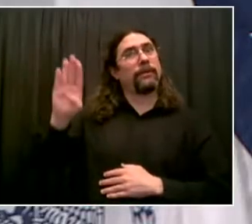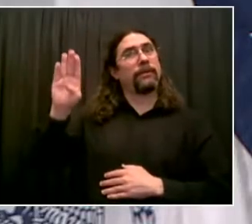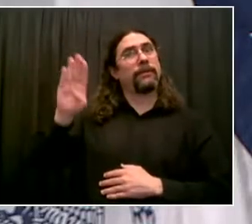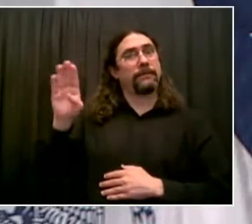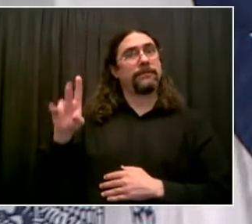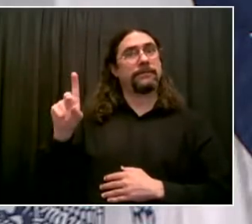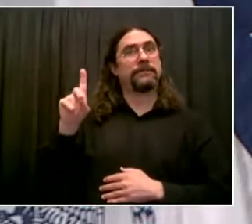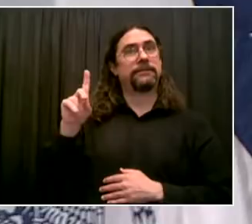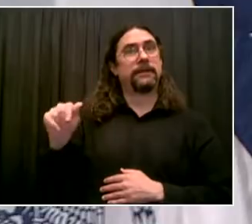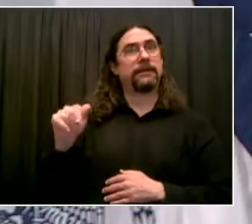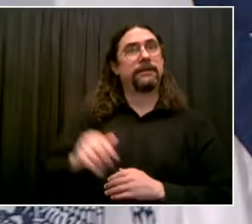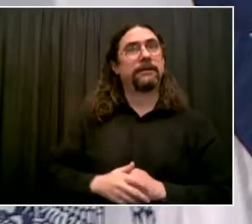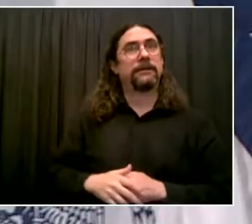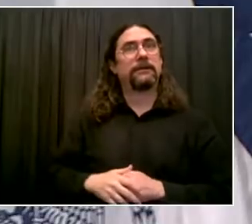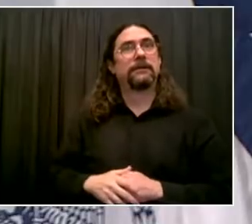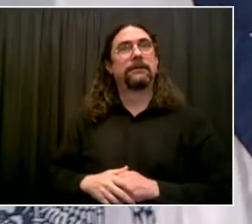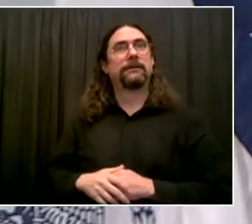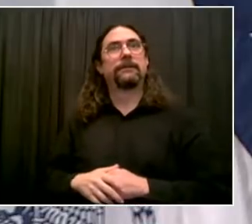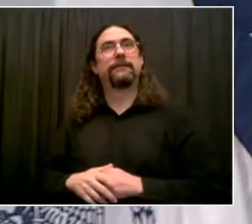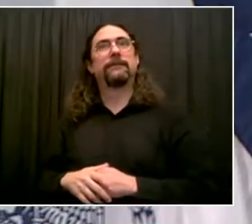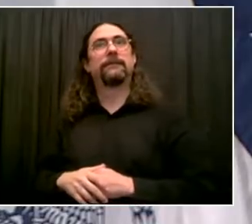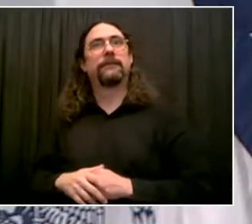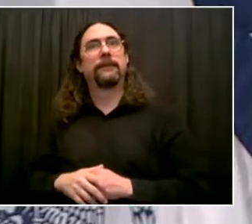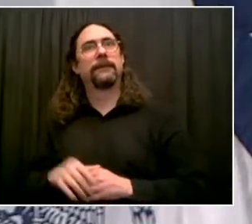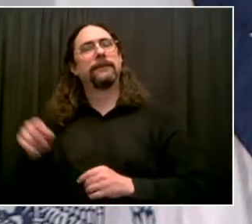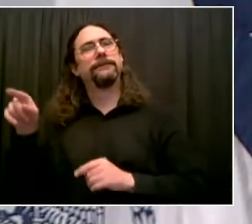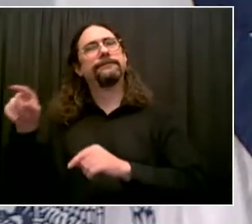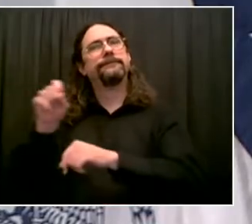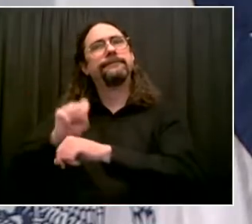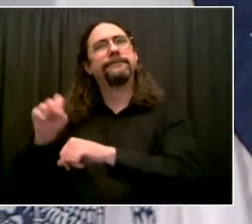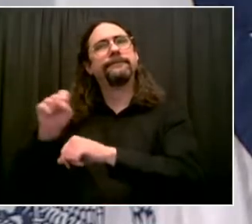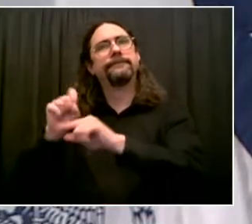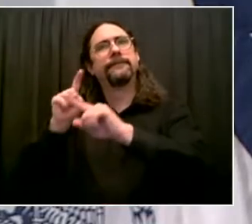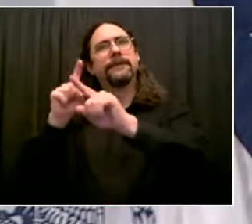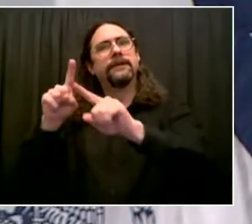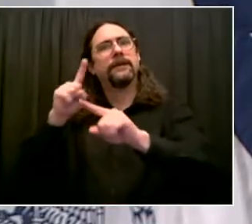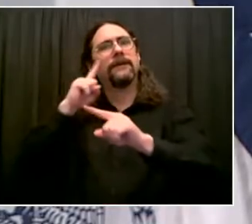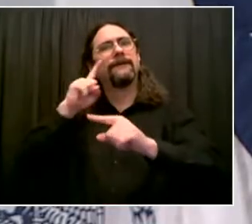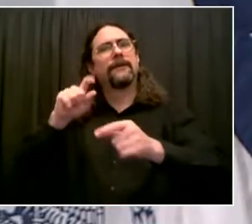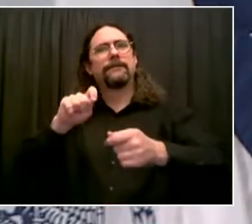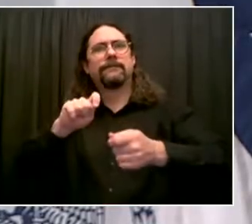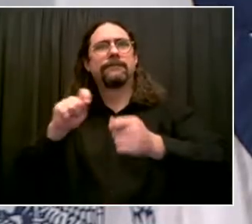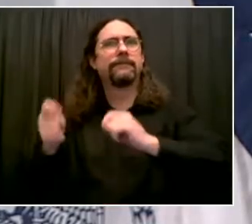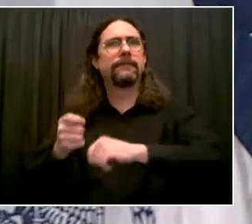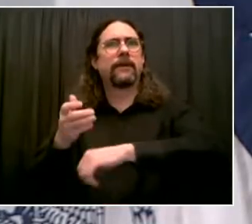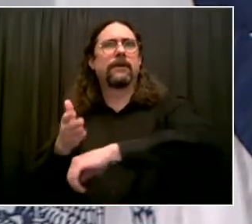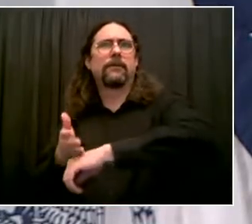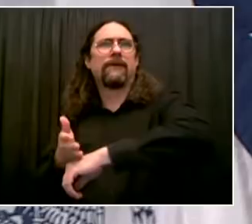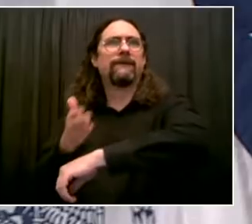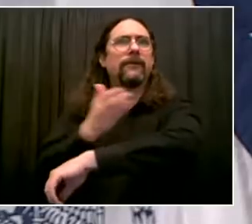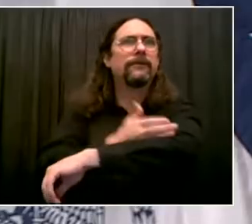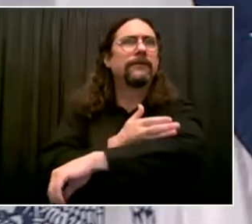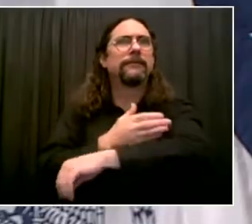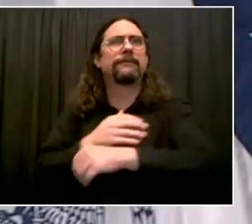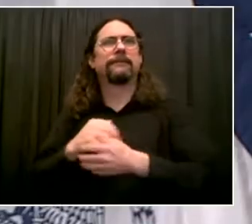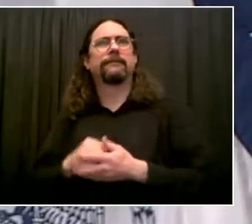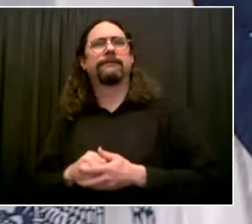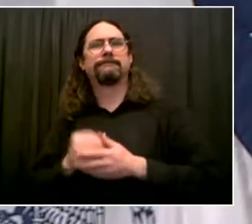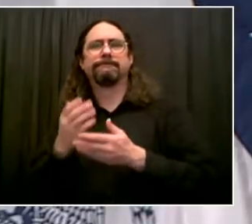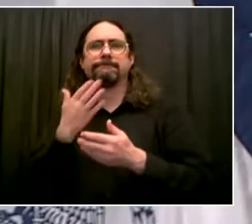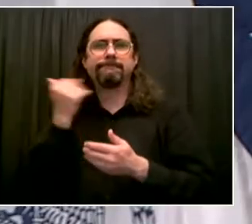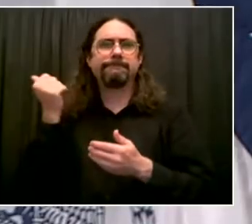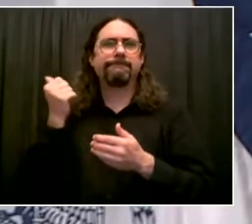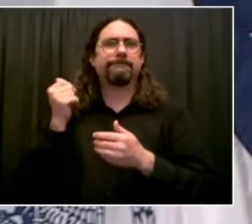ATORTNIES FROM BROOKLYN WHO HAS